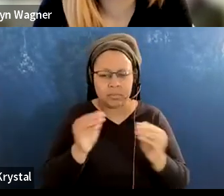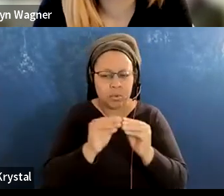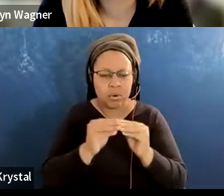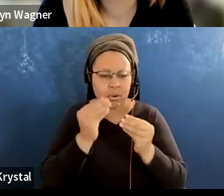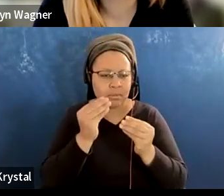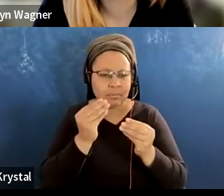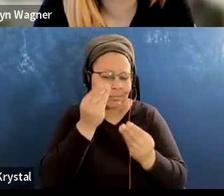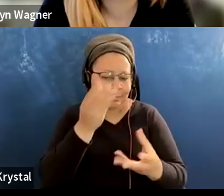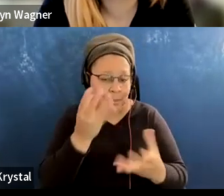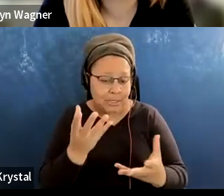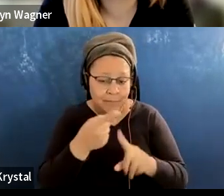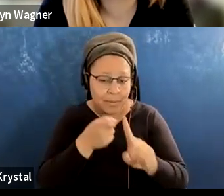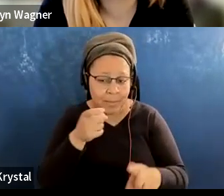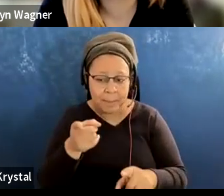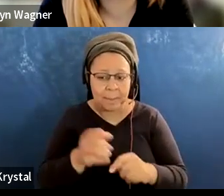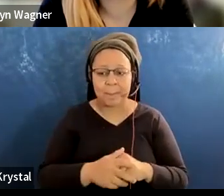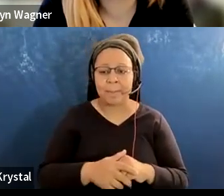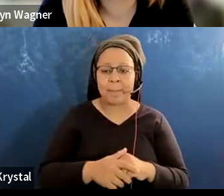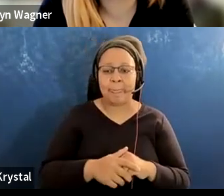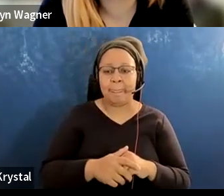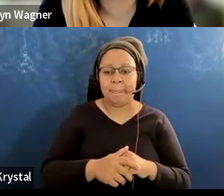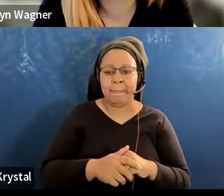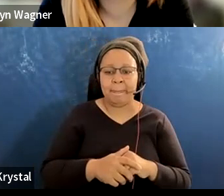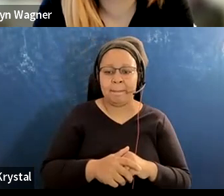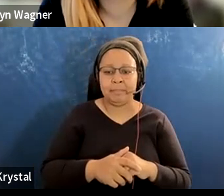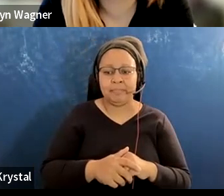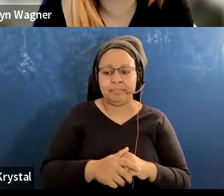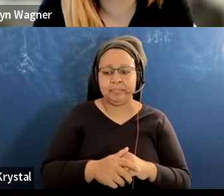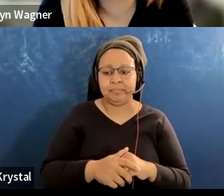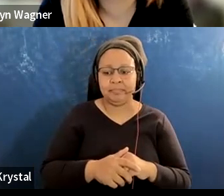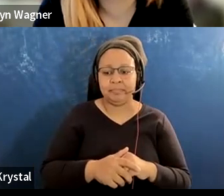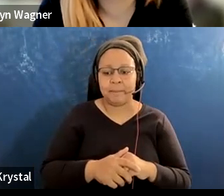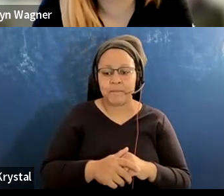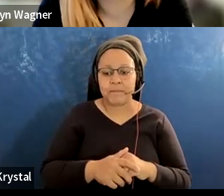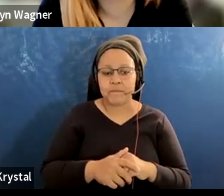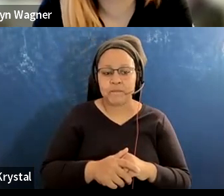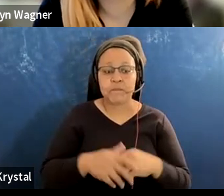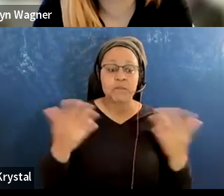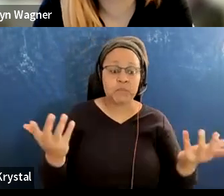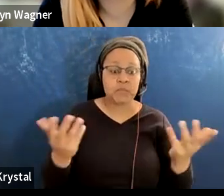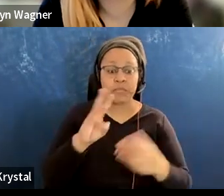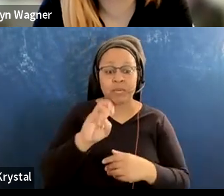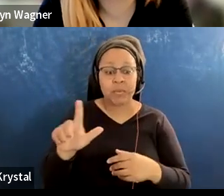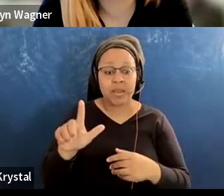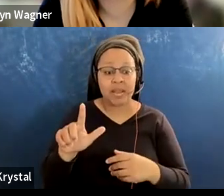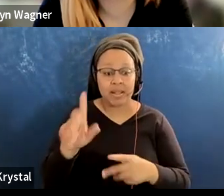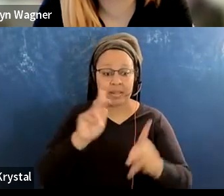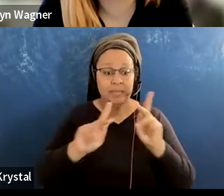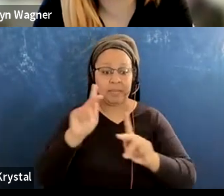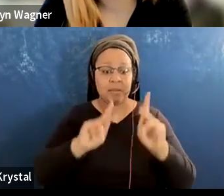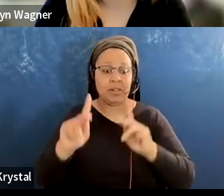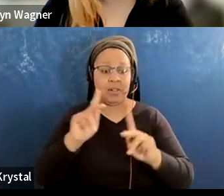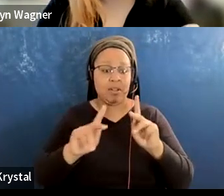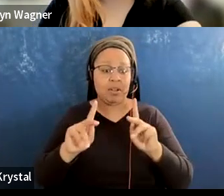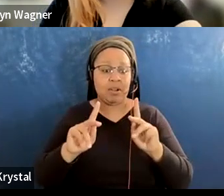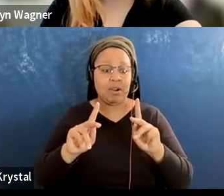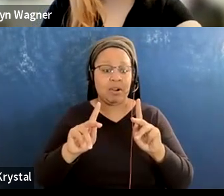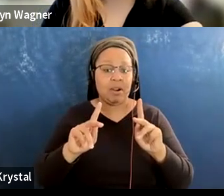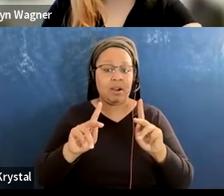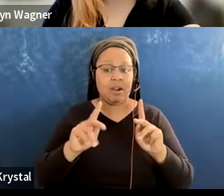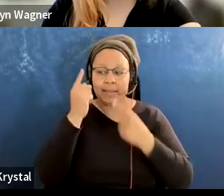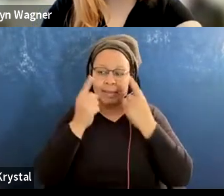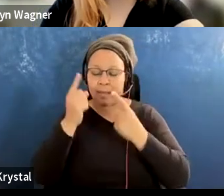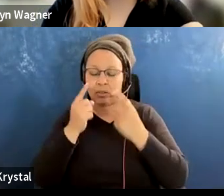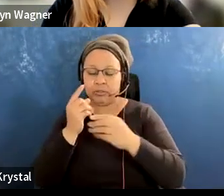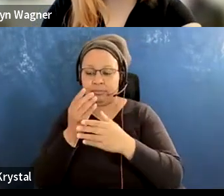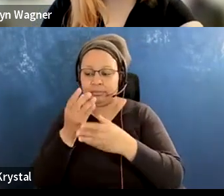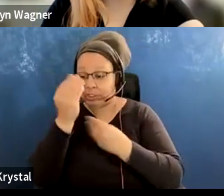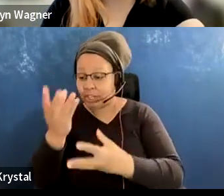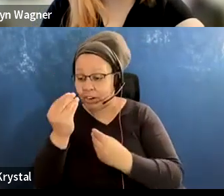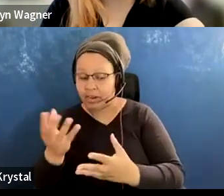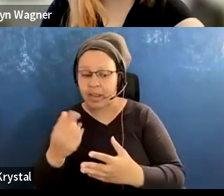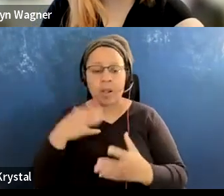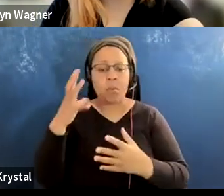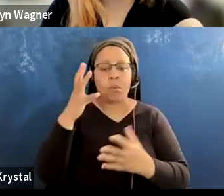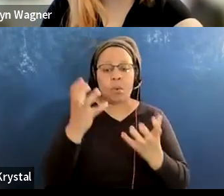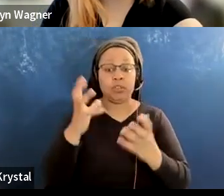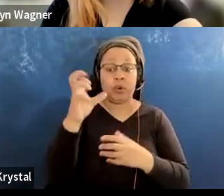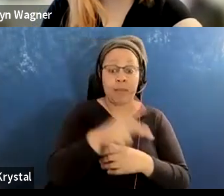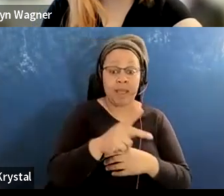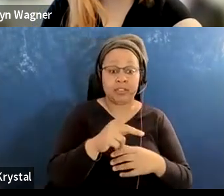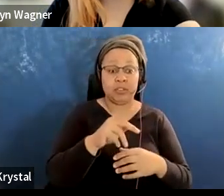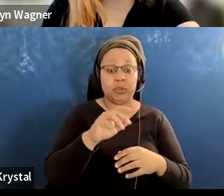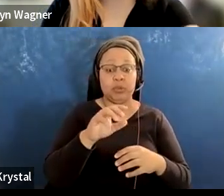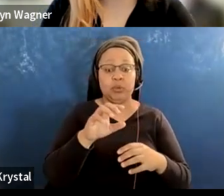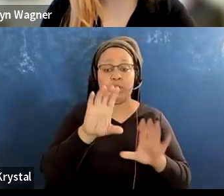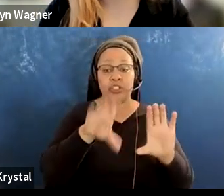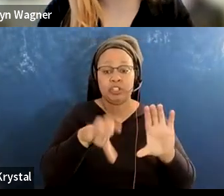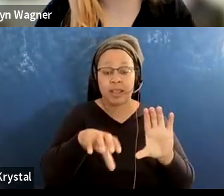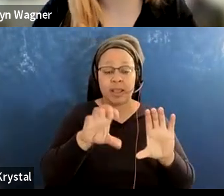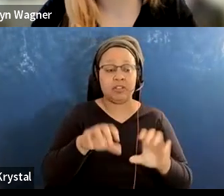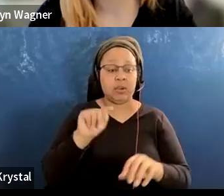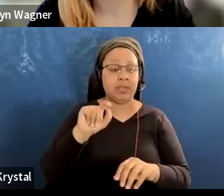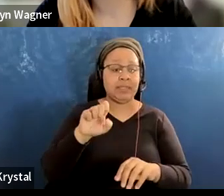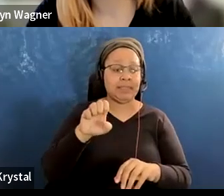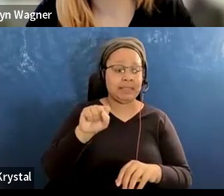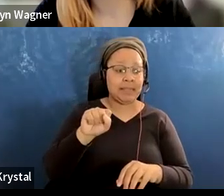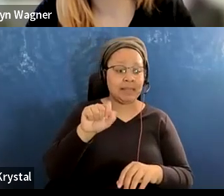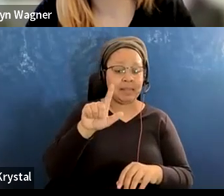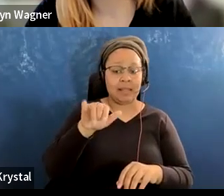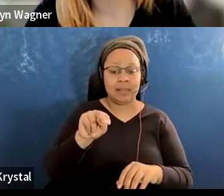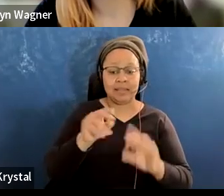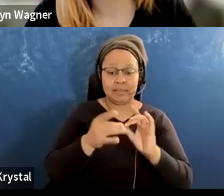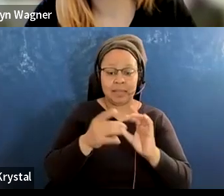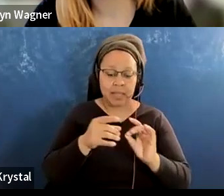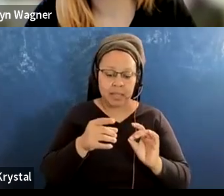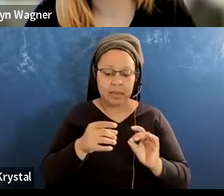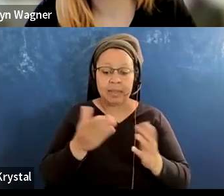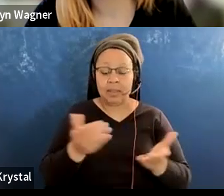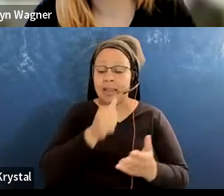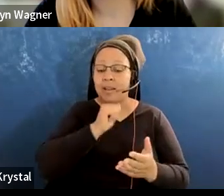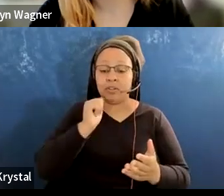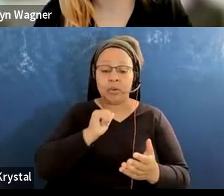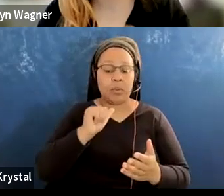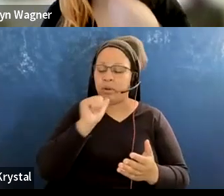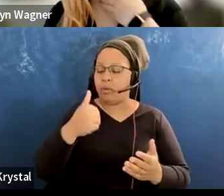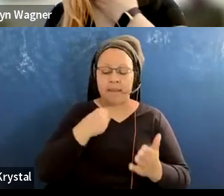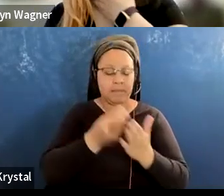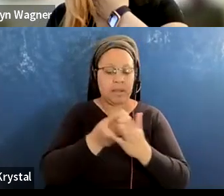That changed recently so other social services organizations took over the role of the managed-care organizations we still primarily subcontracted, but that is only for our county. The rest of the state is through the state contracts. [INDISCERNIBLE] is not an option to the state. So maybe that's what your state needs to do. Just sue the state.